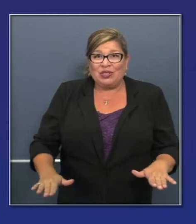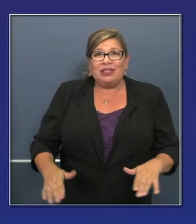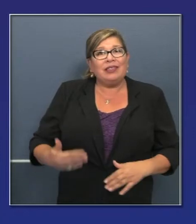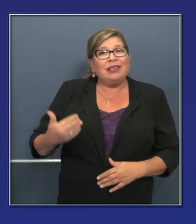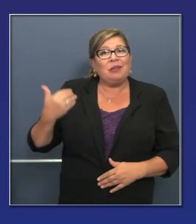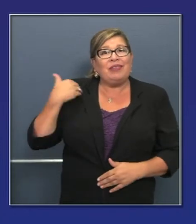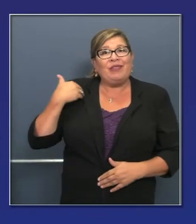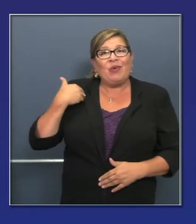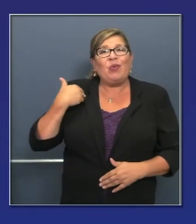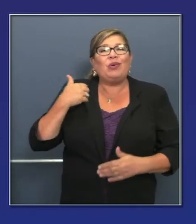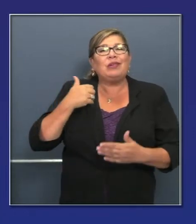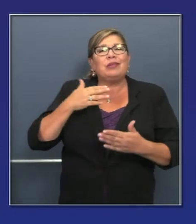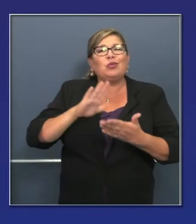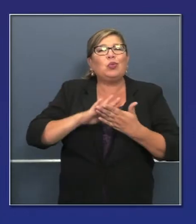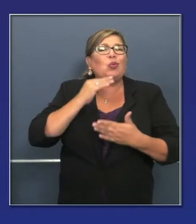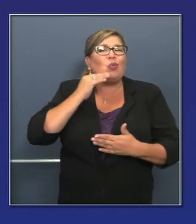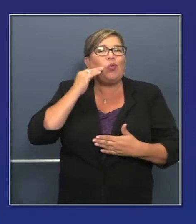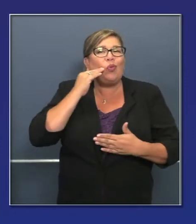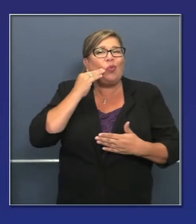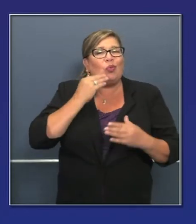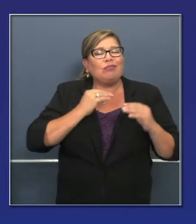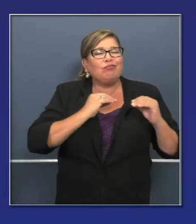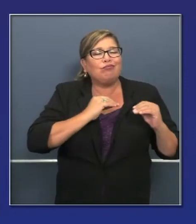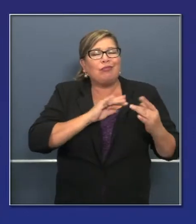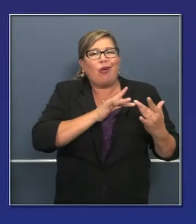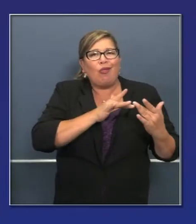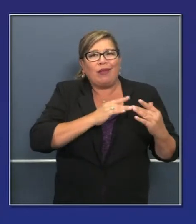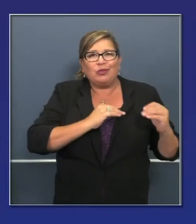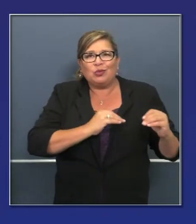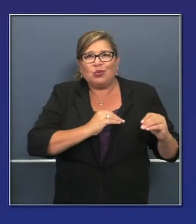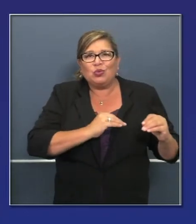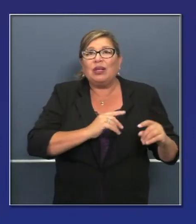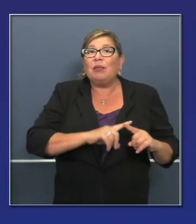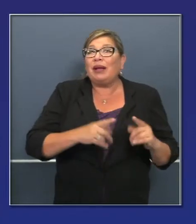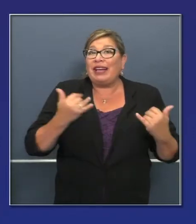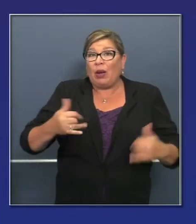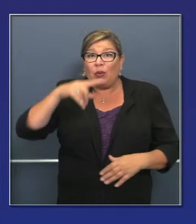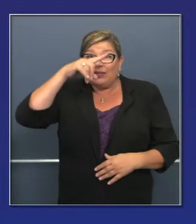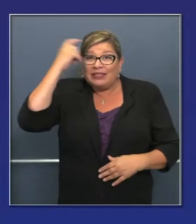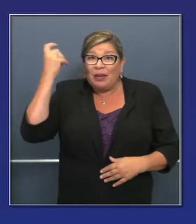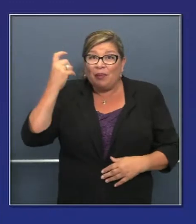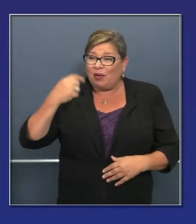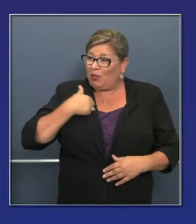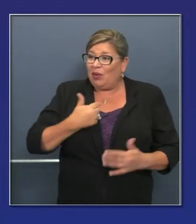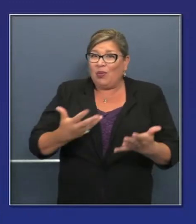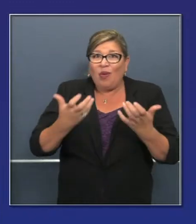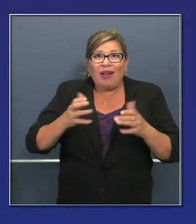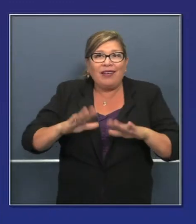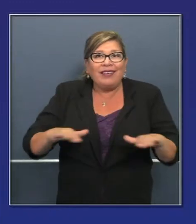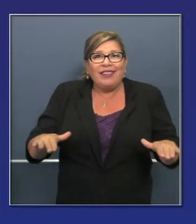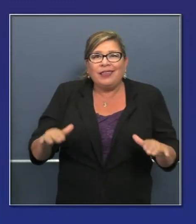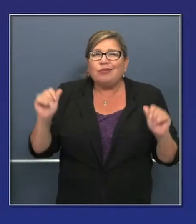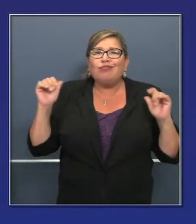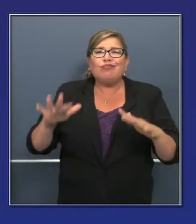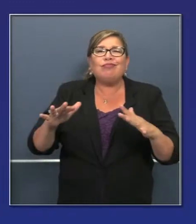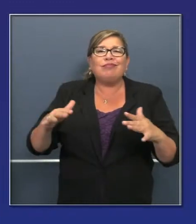summer months deep desire for our children to have playdates deep desire for our parents to allow our